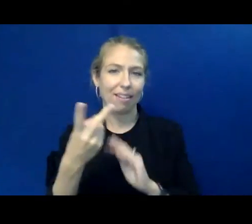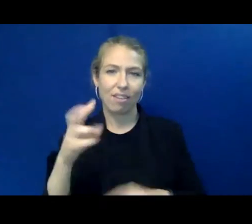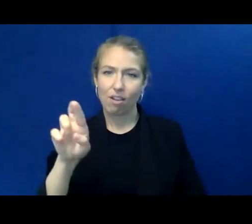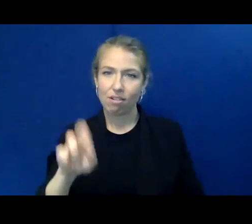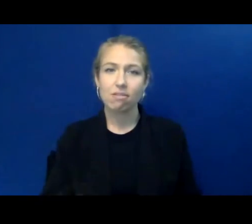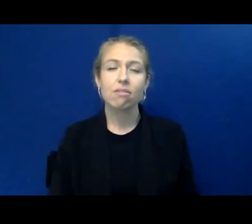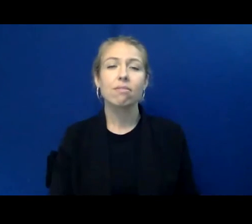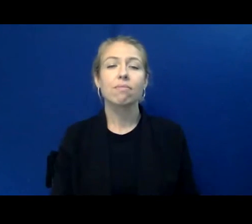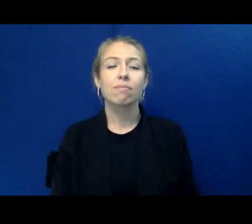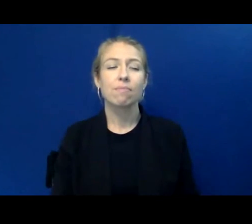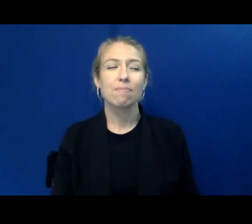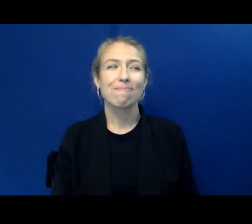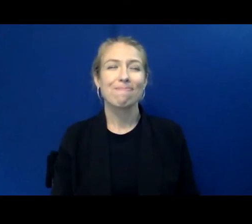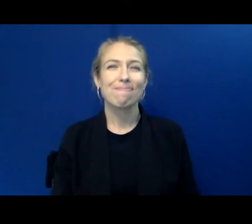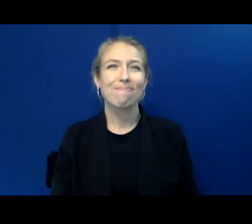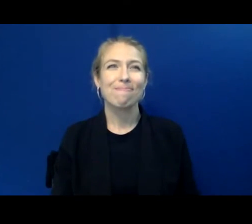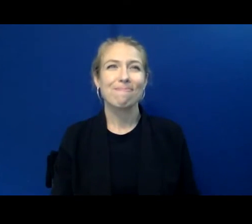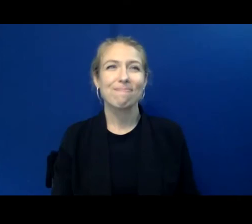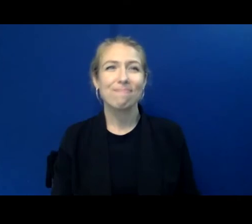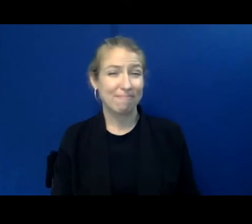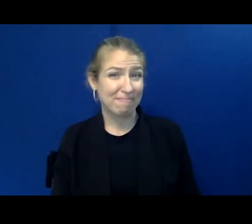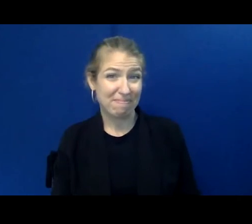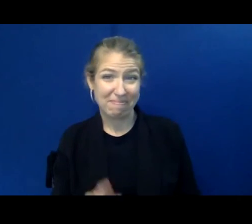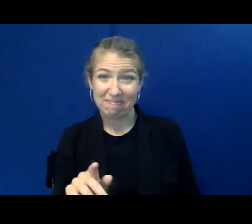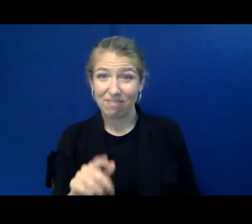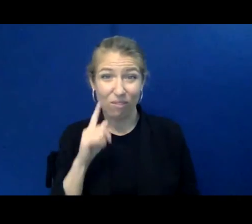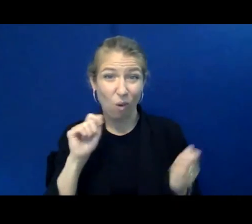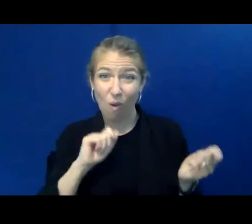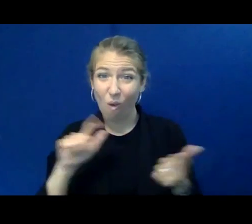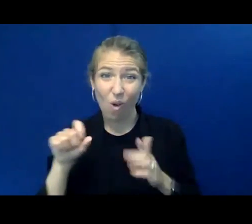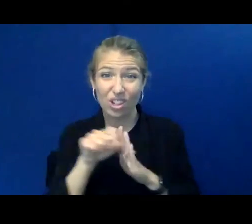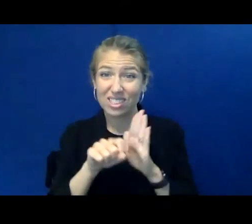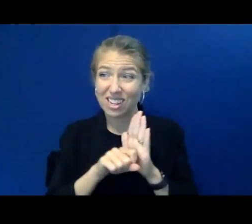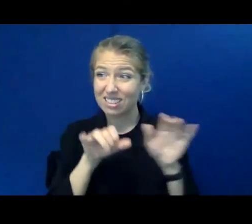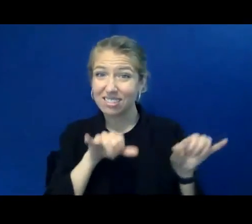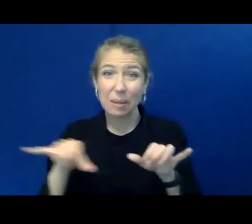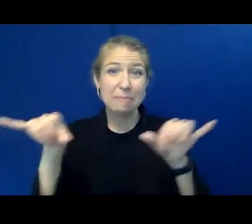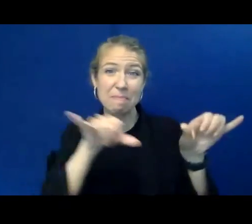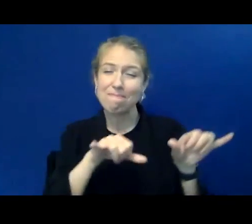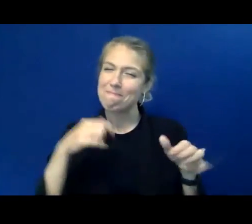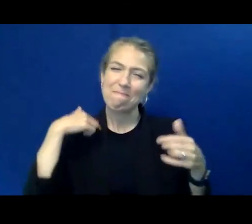I don't know if that is how it works in every state.